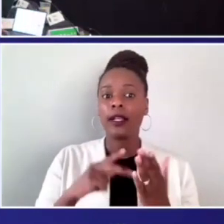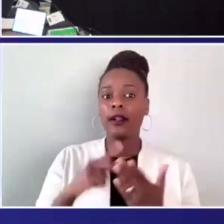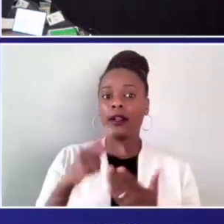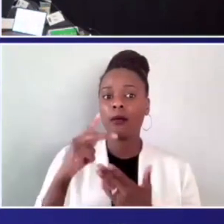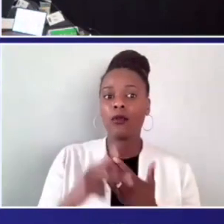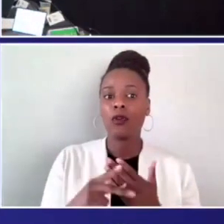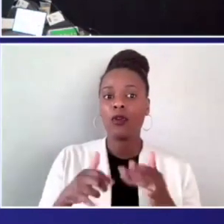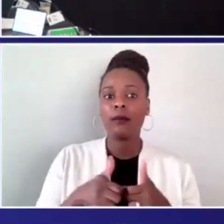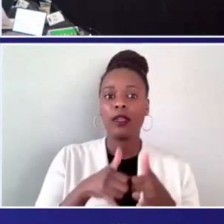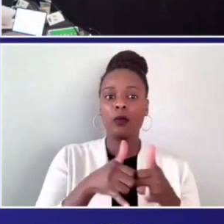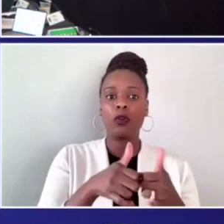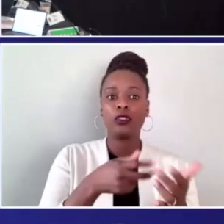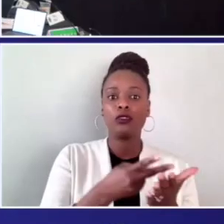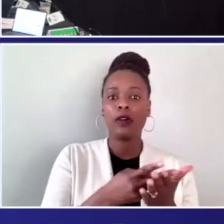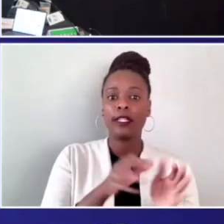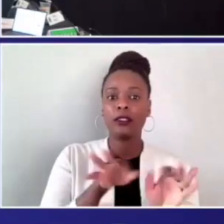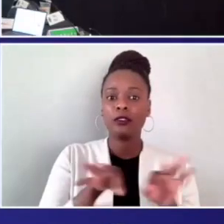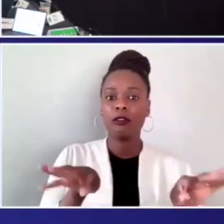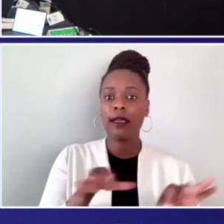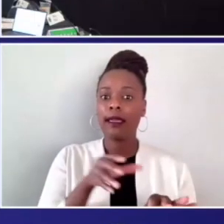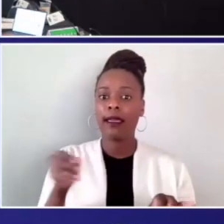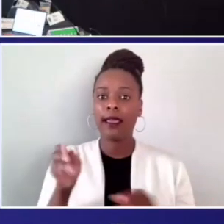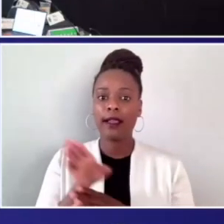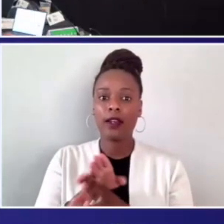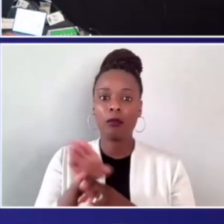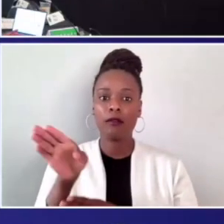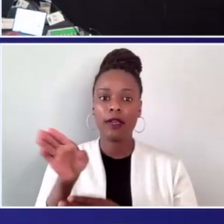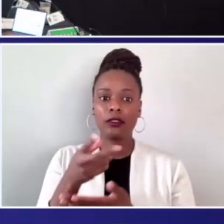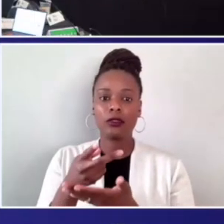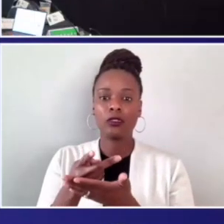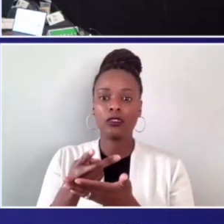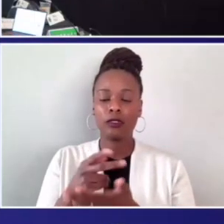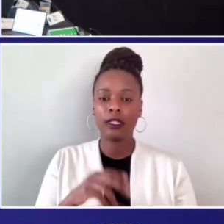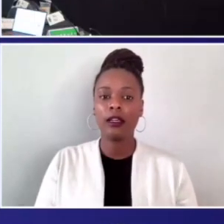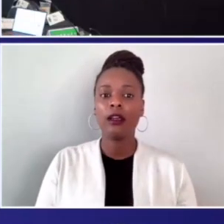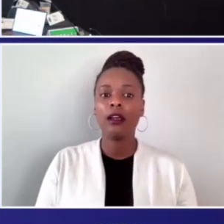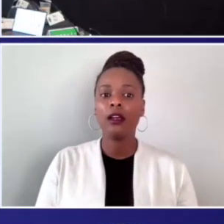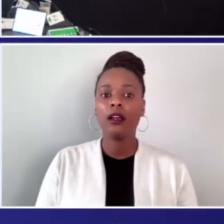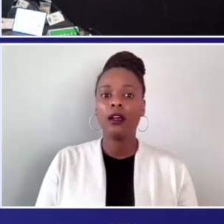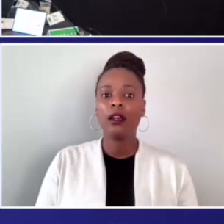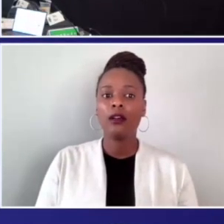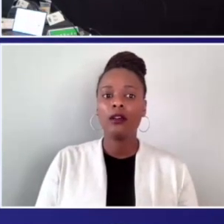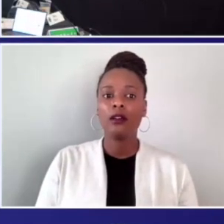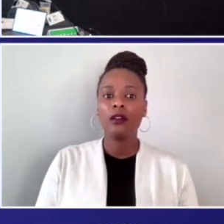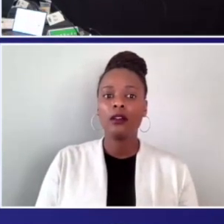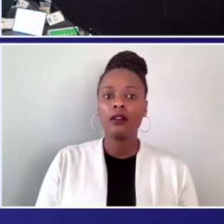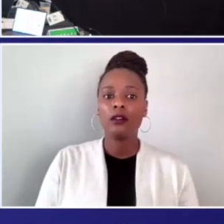degree and professional degree, and the academic program would award both.